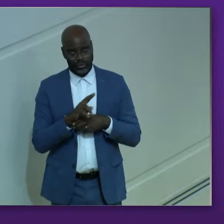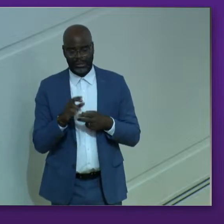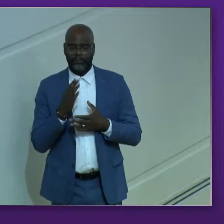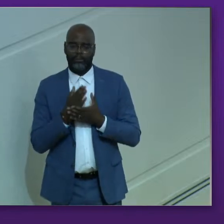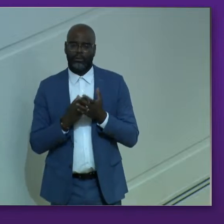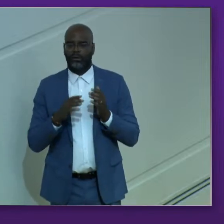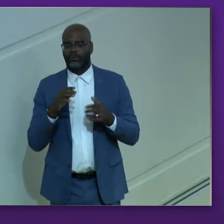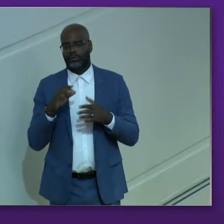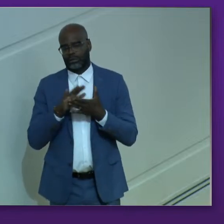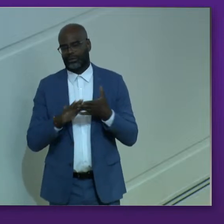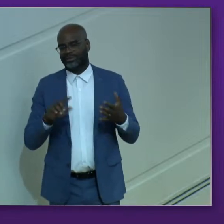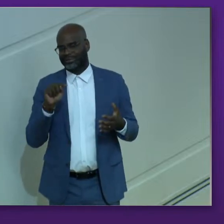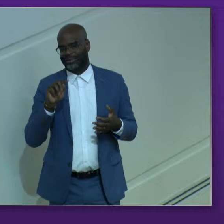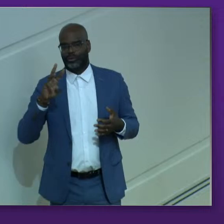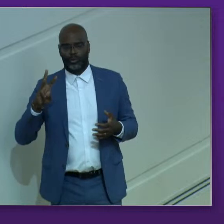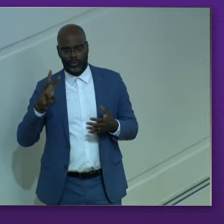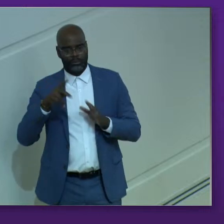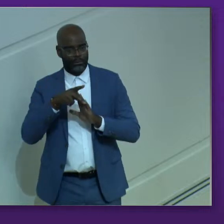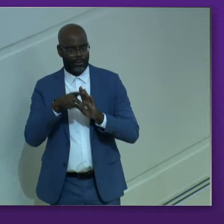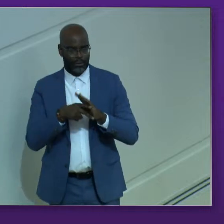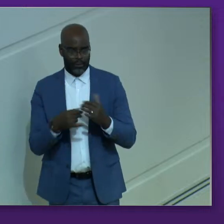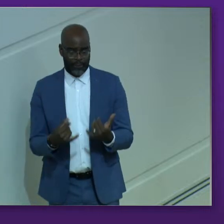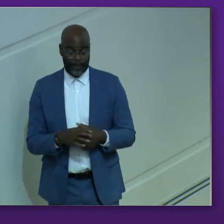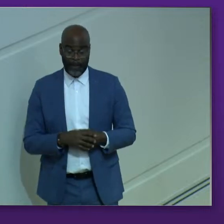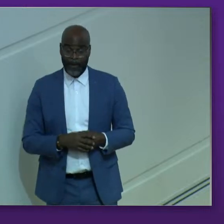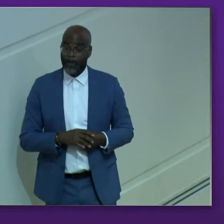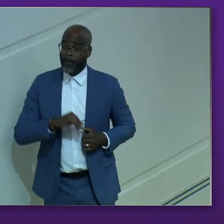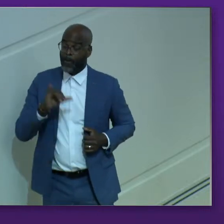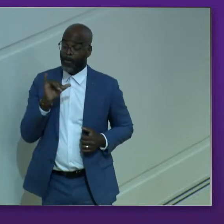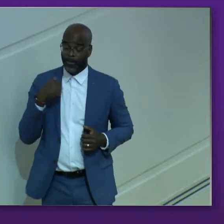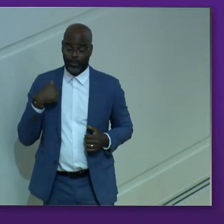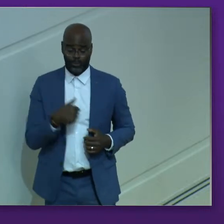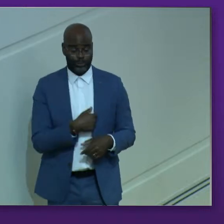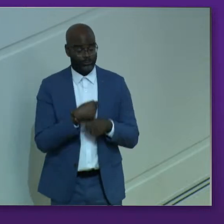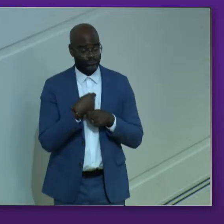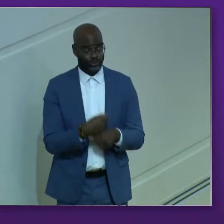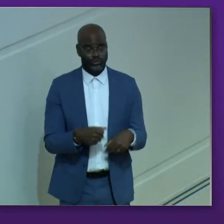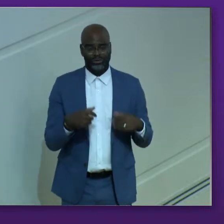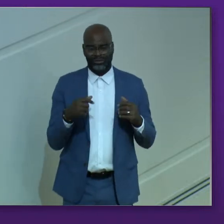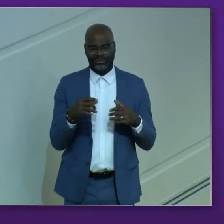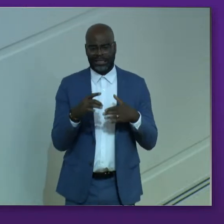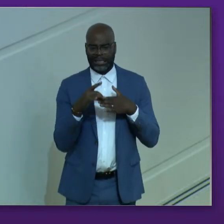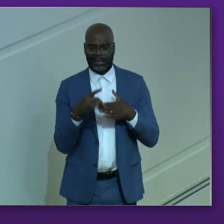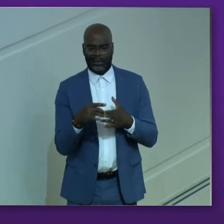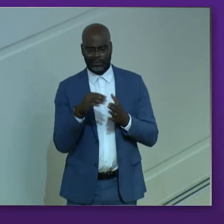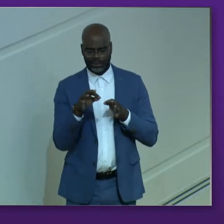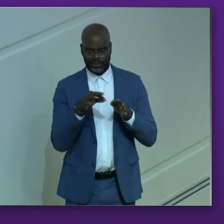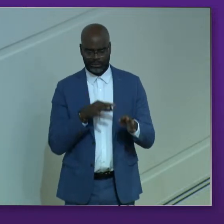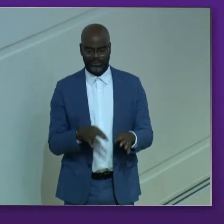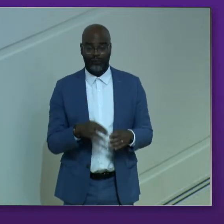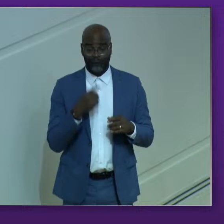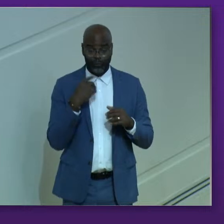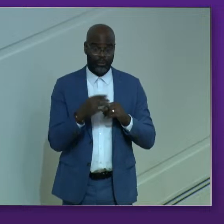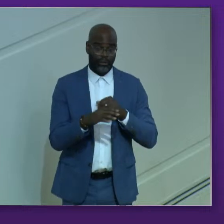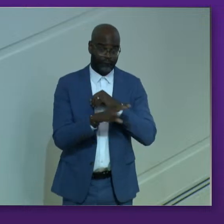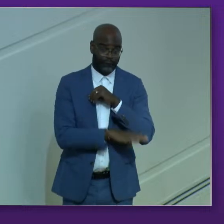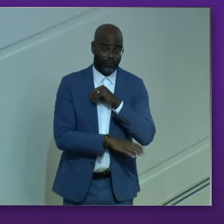AND OF THE SECOND WAS THERE COMMUNICATION OF FLEXIBLE WORK ARRANGEMENTS FOR THE DIVISION AND DEPARTMENTS.